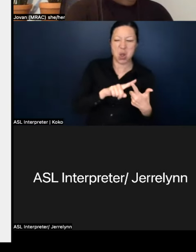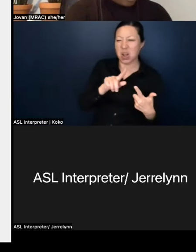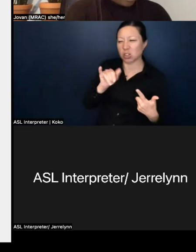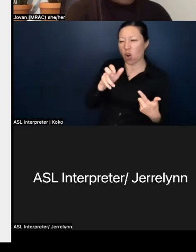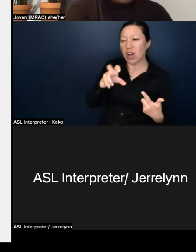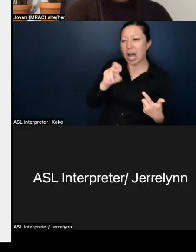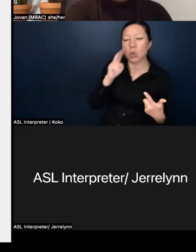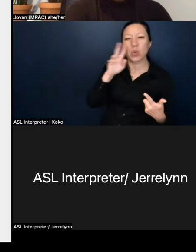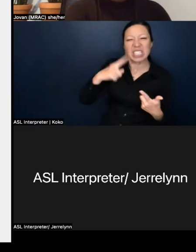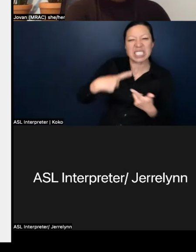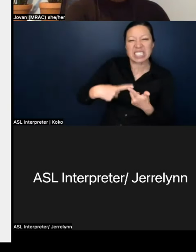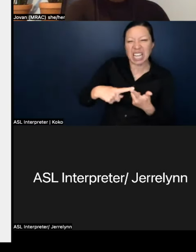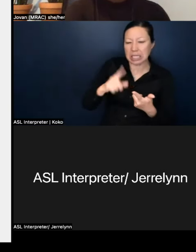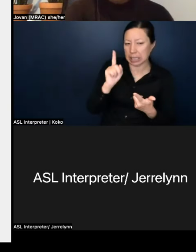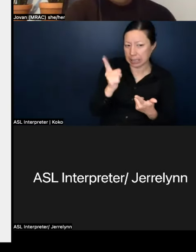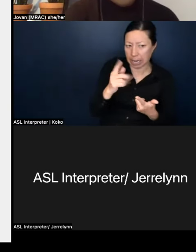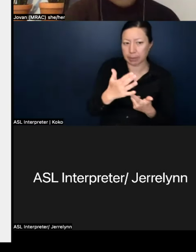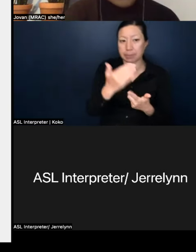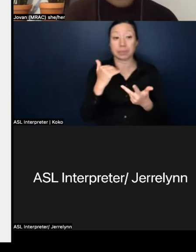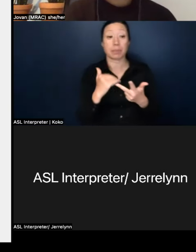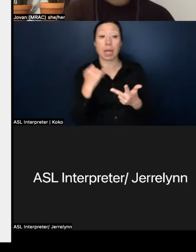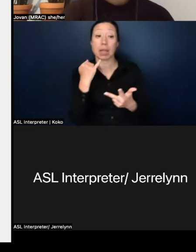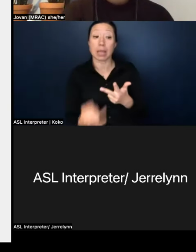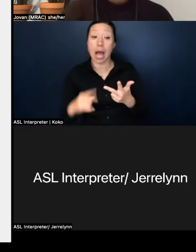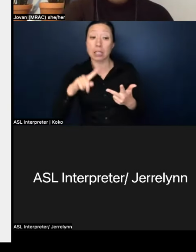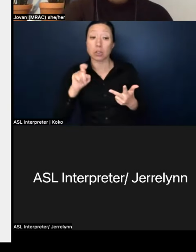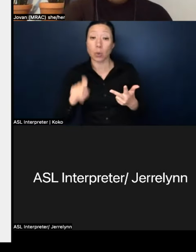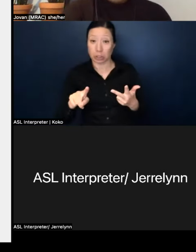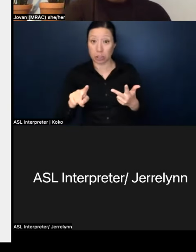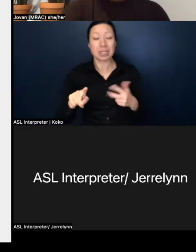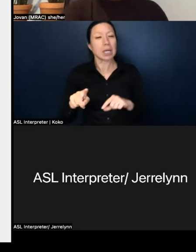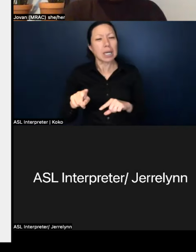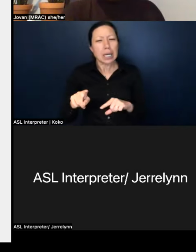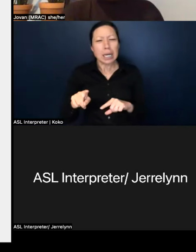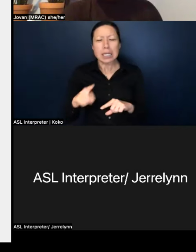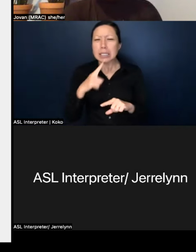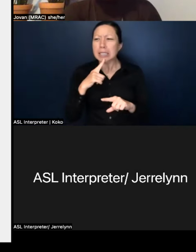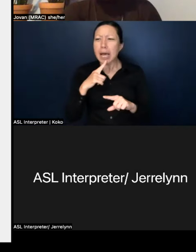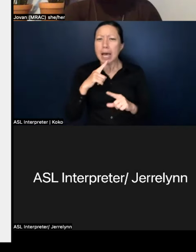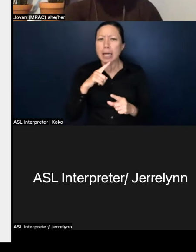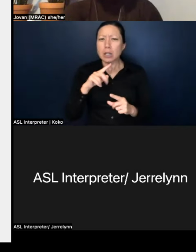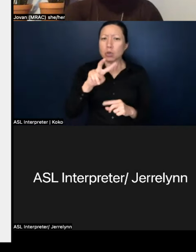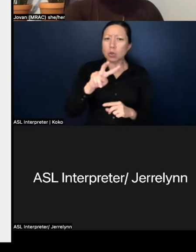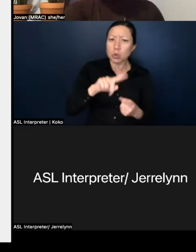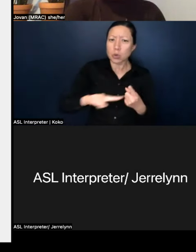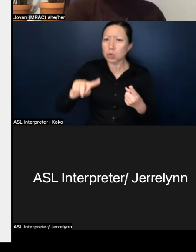that came through is would this be two to three paragraphs for each of the questions or it's for all of the questions? All of them.